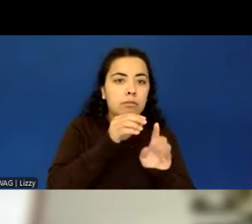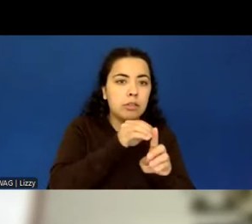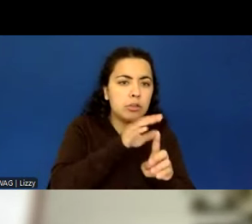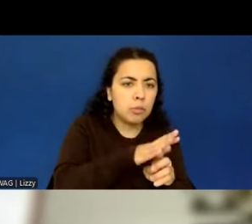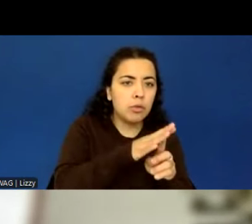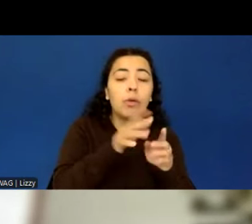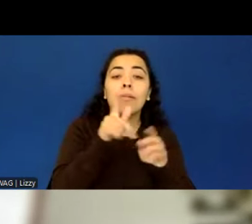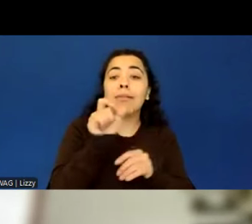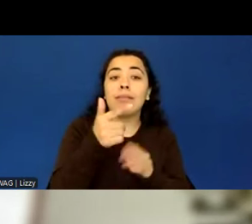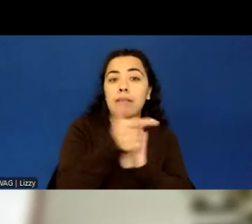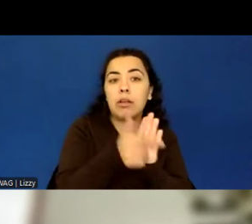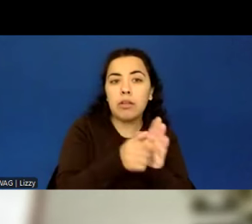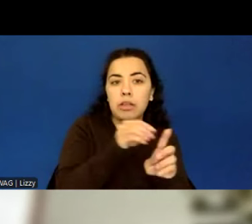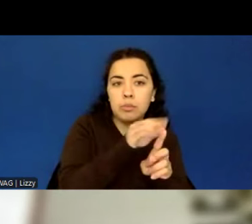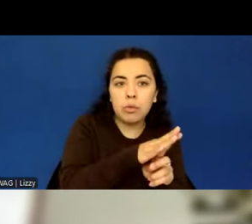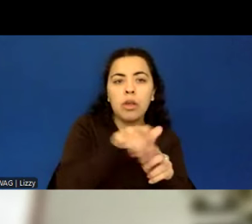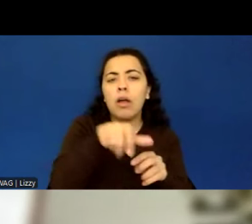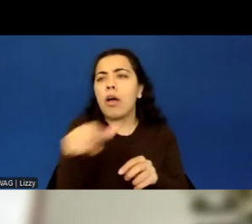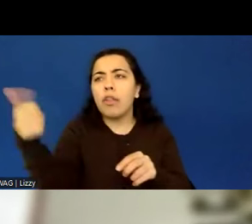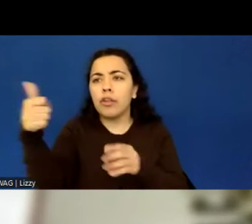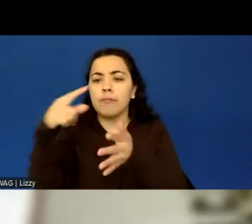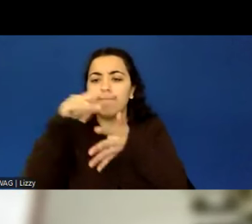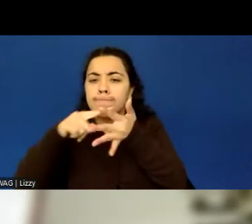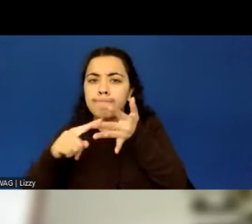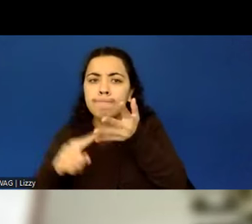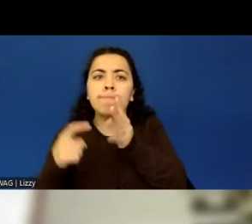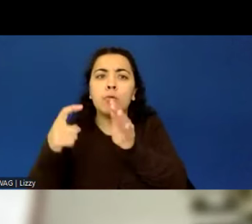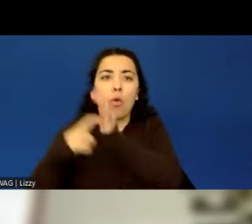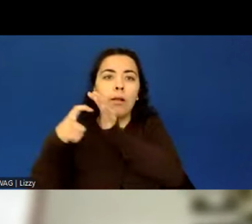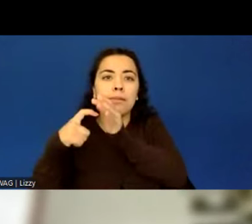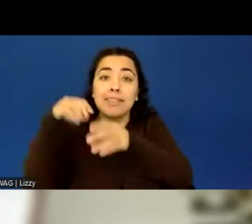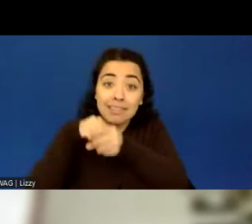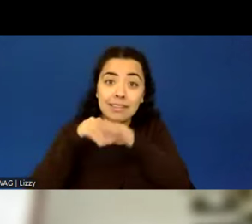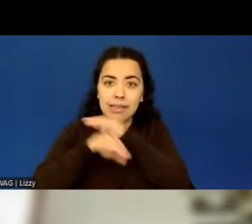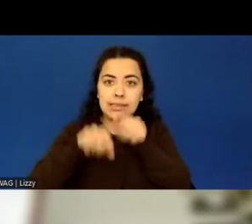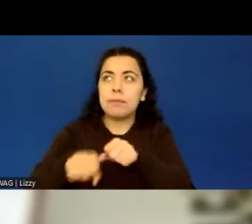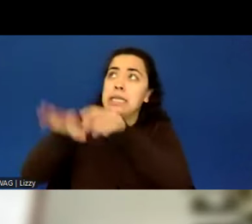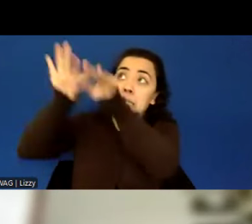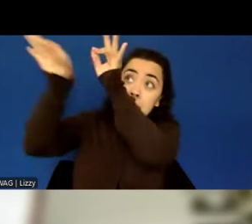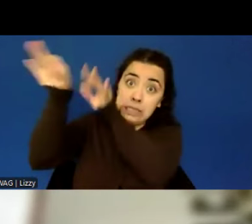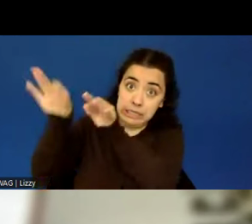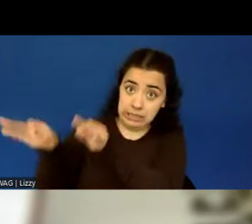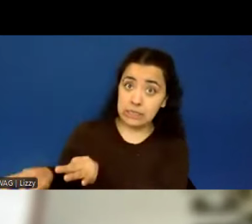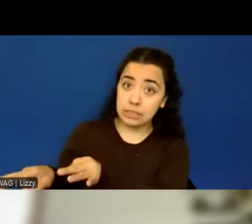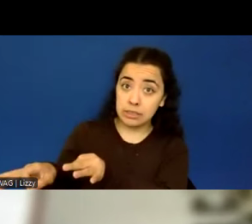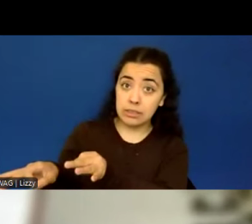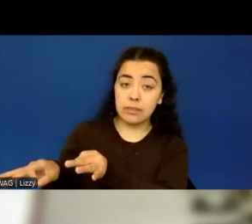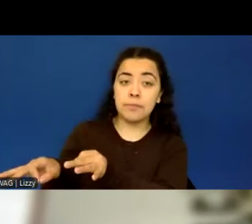related to point of views in accessibility. Other aspects that we like to sensitize people